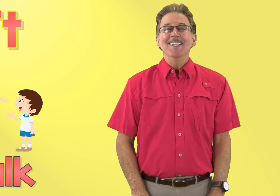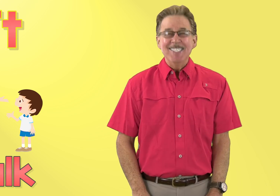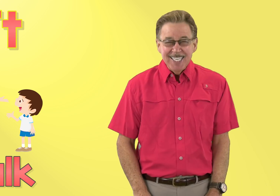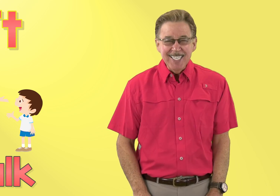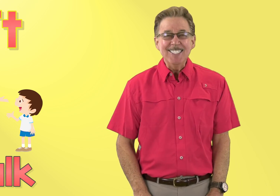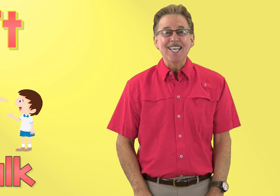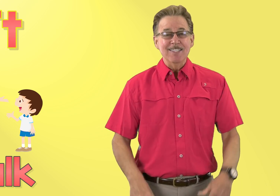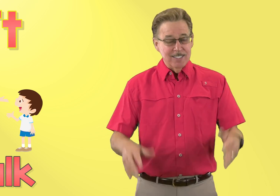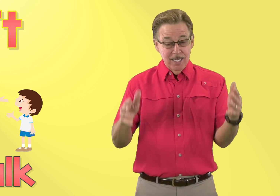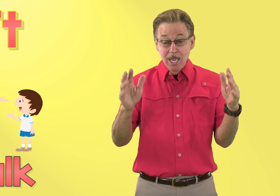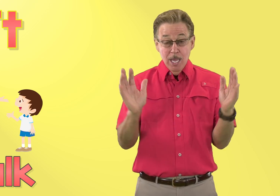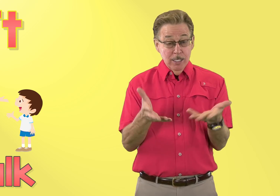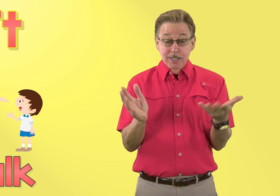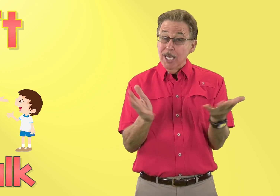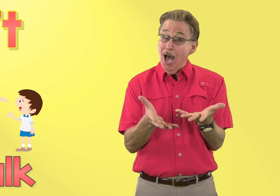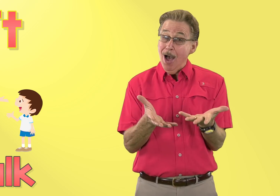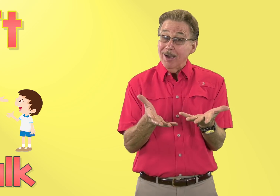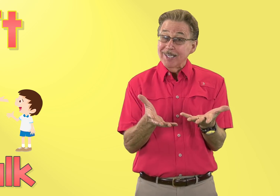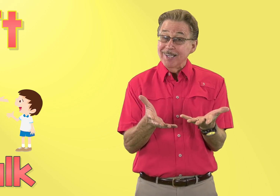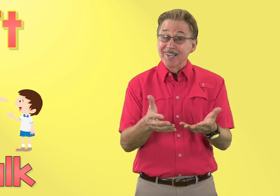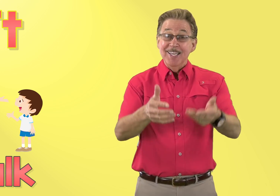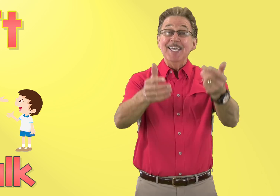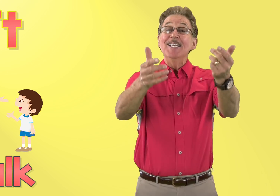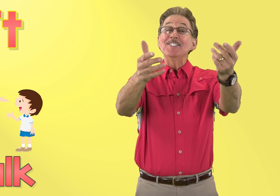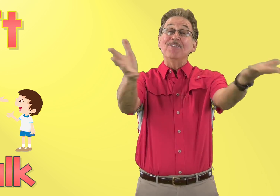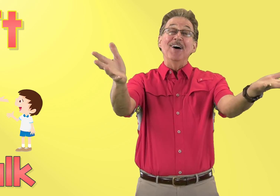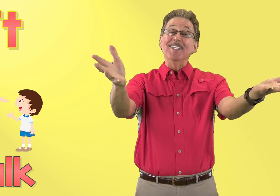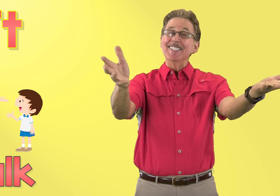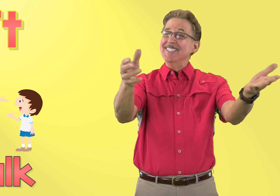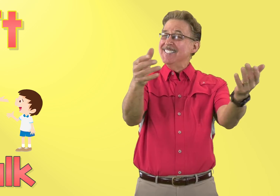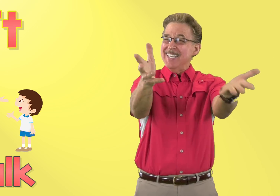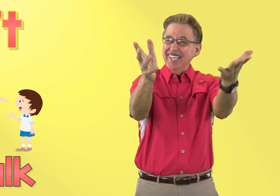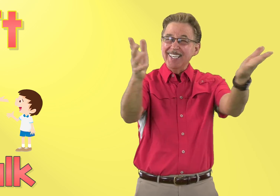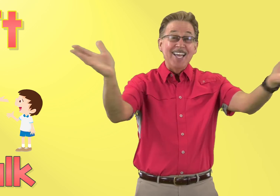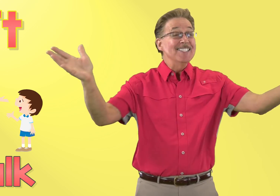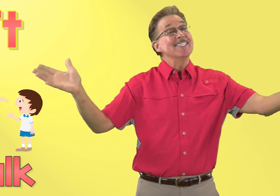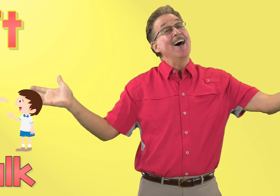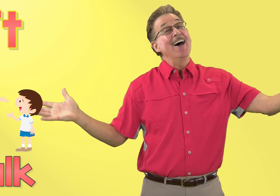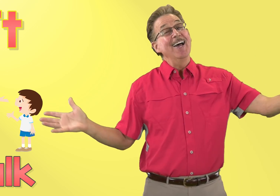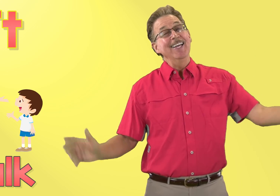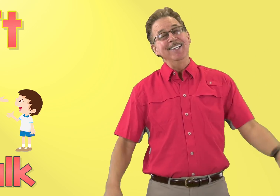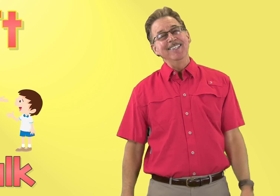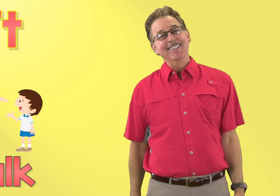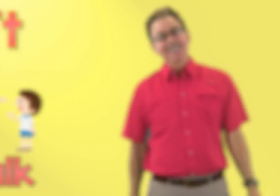T t says /t/ talk It's fun to sing and sign